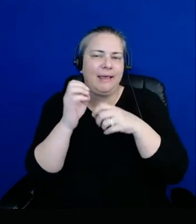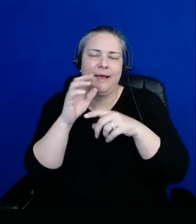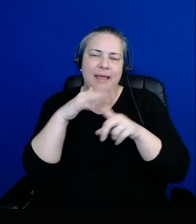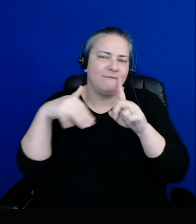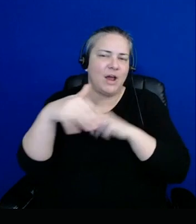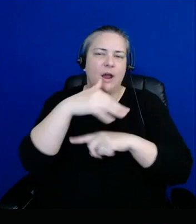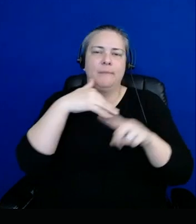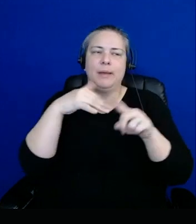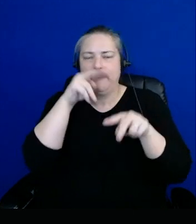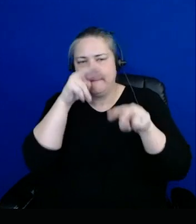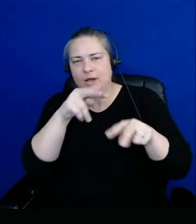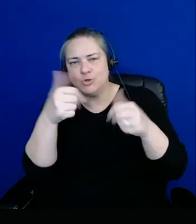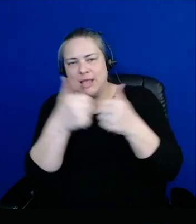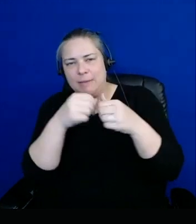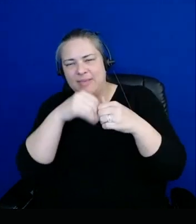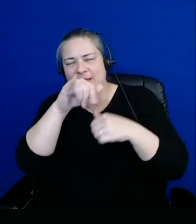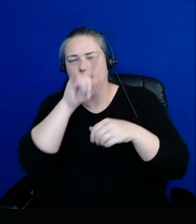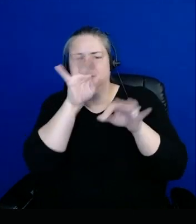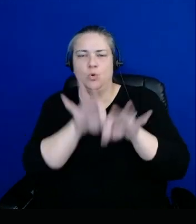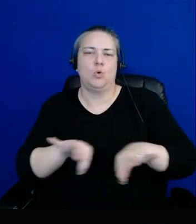there, is a critical component to any game these days.